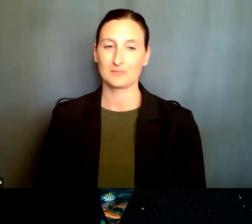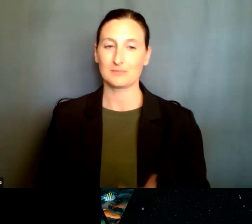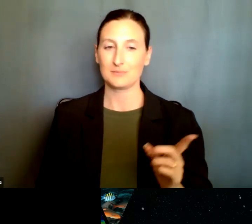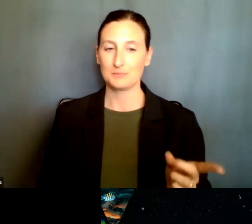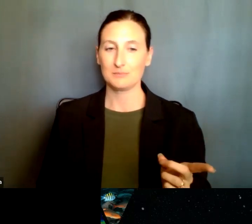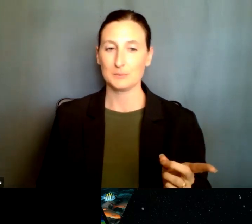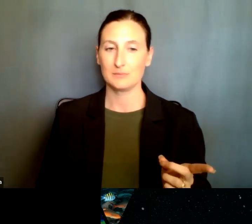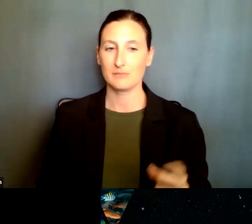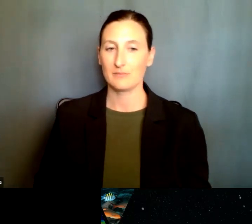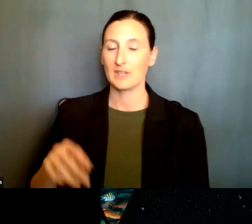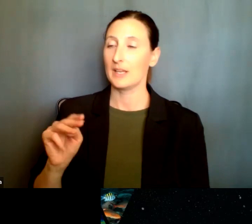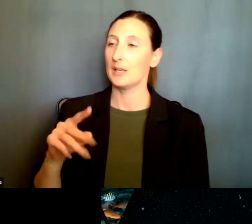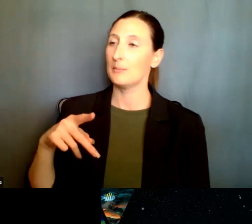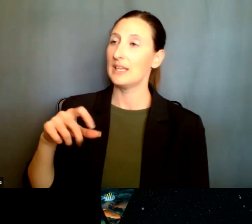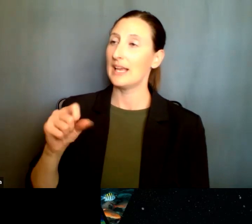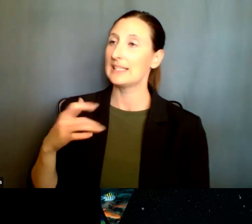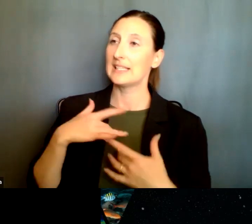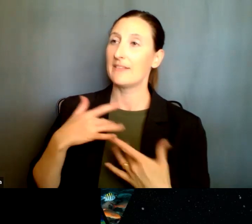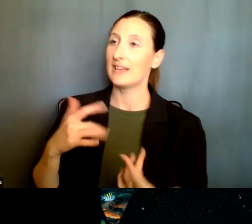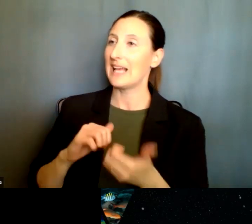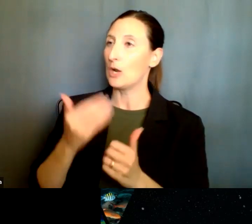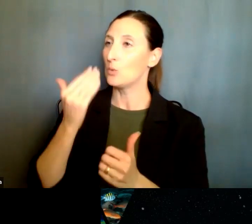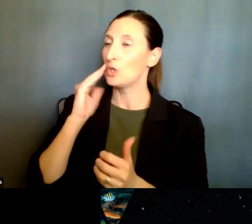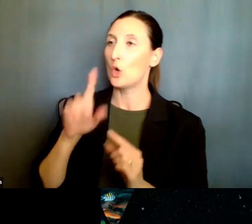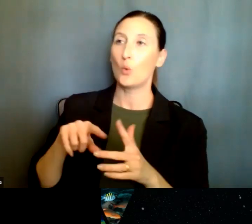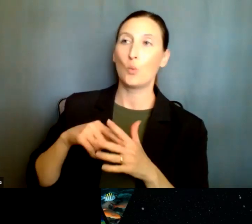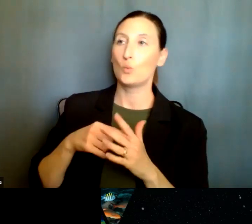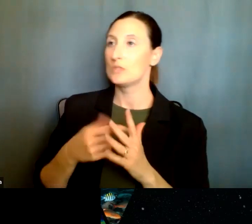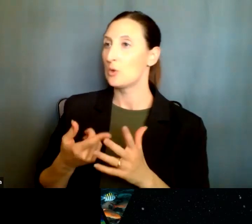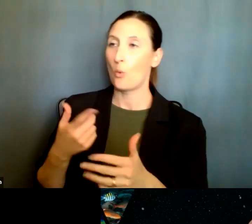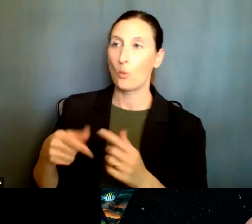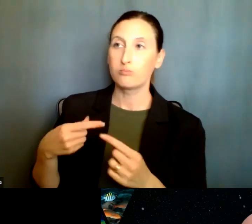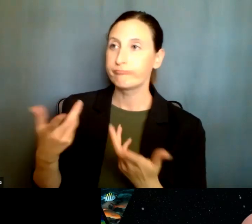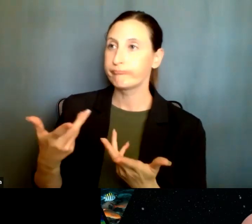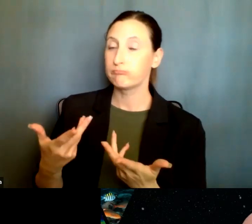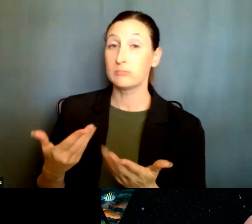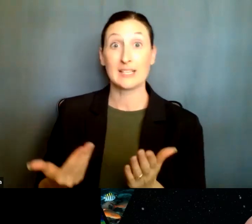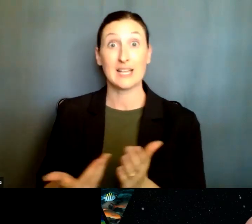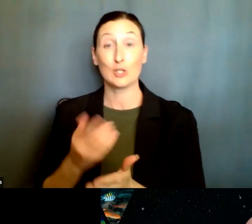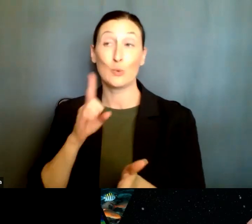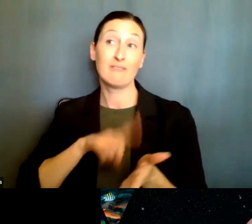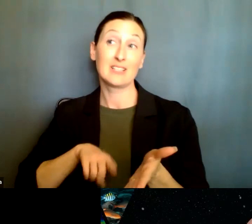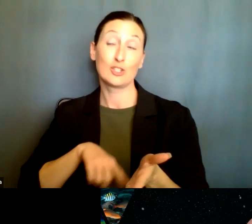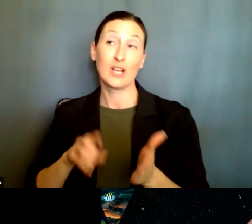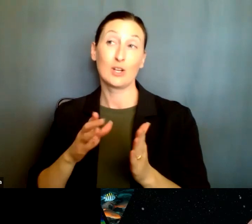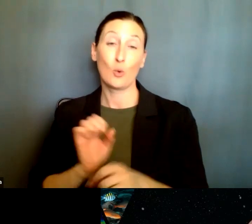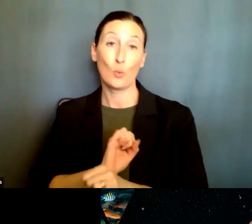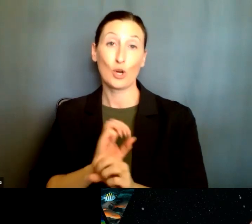MPS events such as the new investigator workshop? Matthew Douglass: Okay. New investigator workshop, I'm not completely sure,